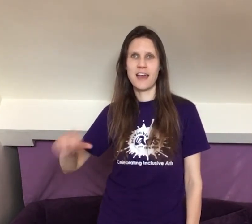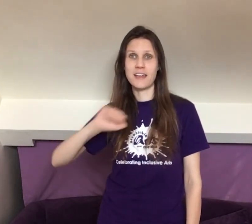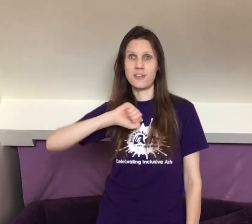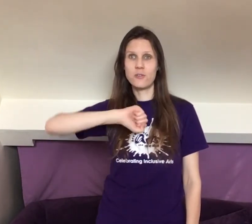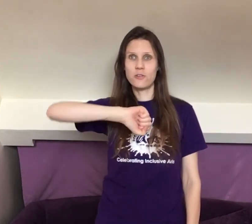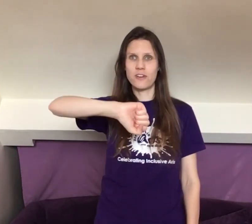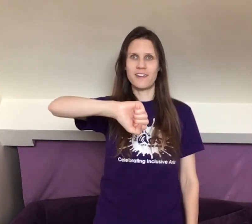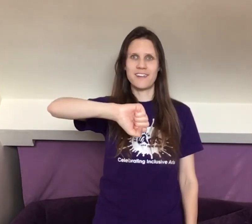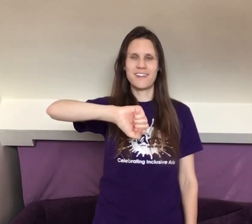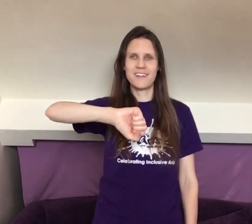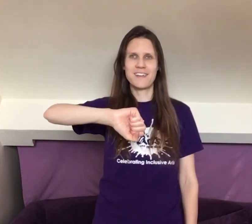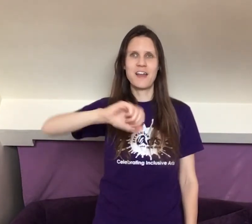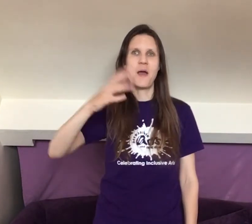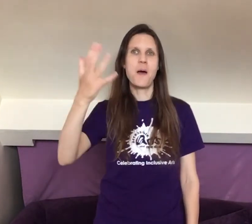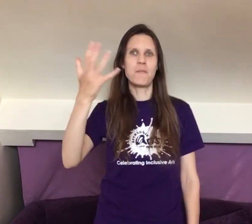OK, your turn.